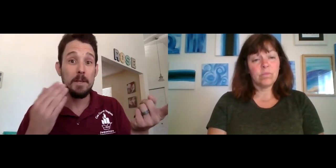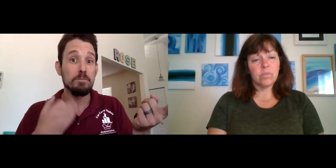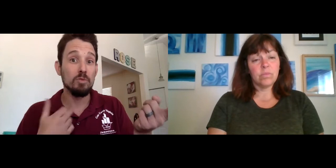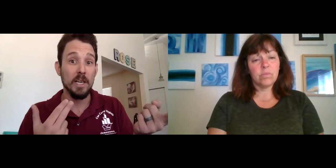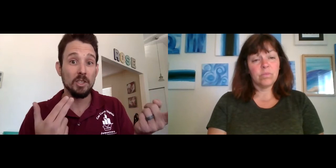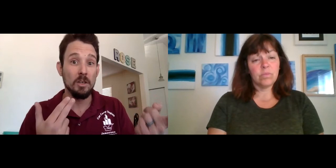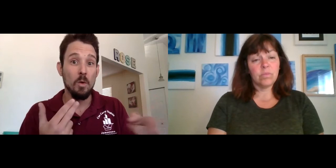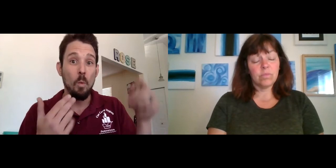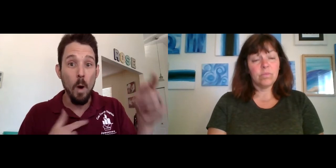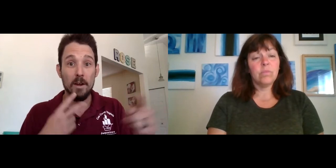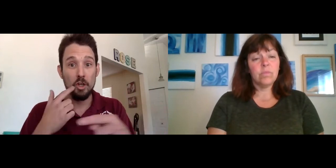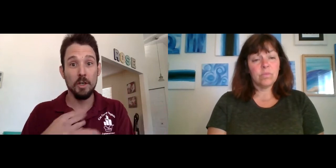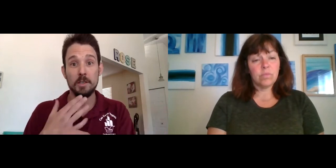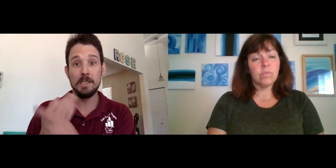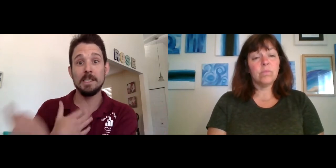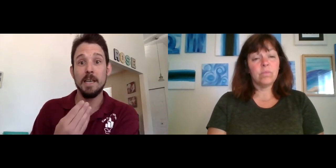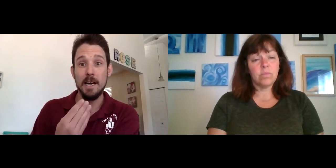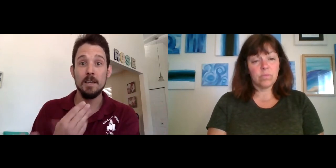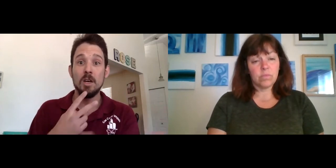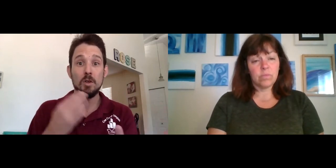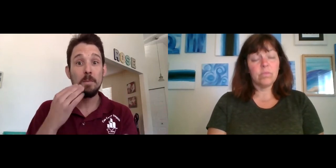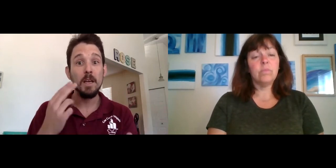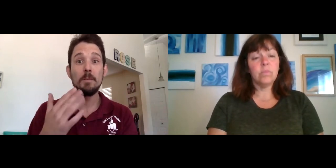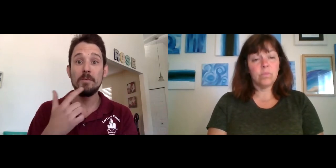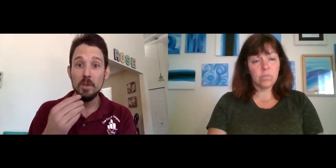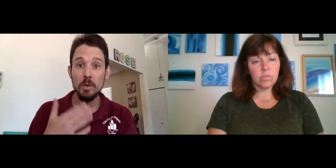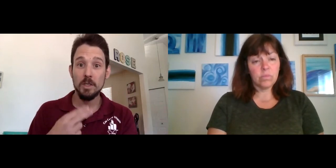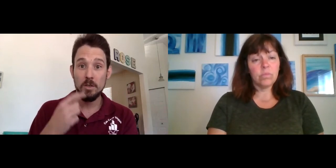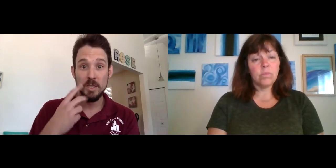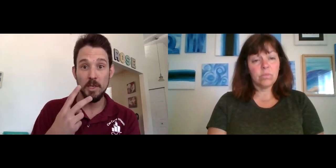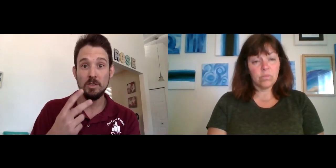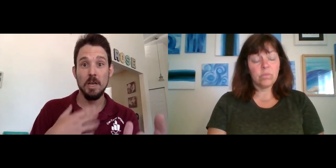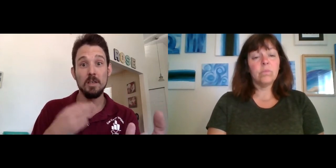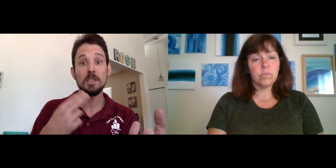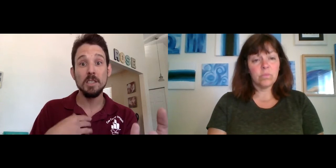this can be a bridge when you're learning to sign. You become fluent in Cued Speech, and